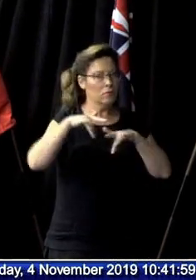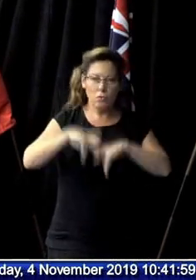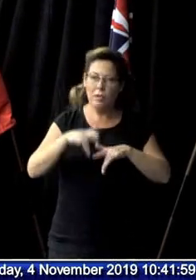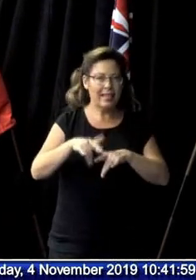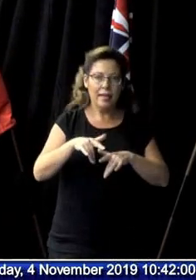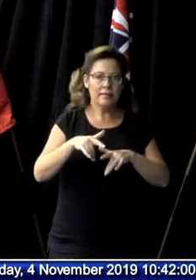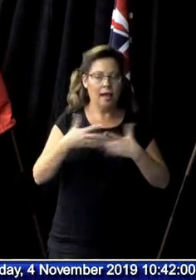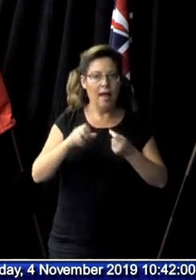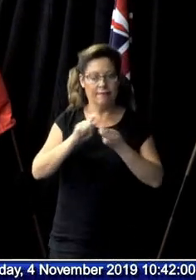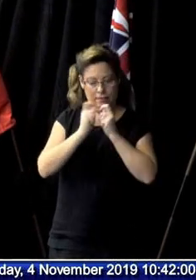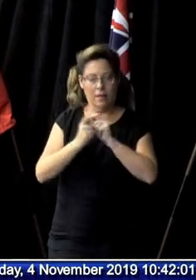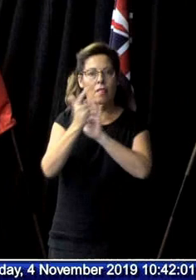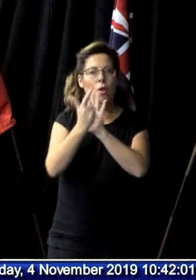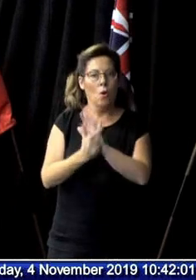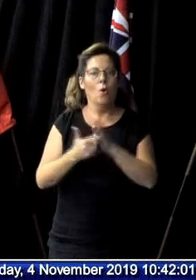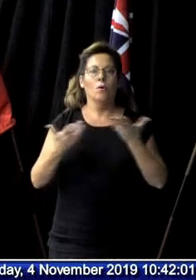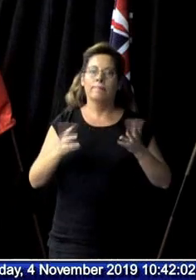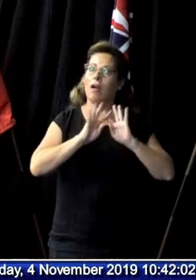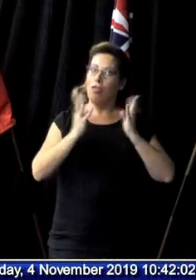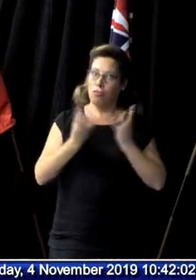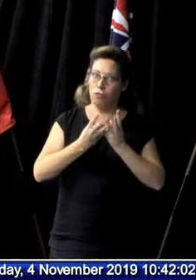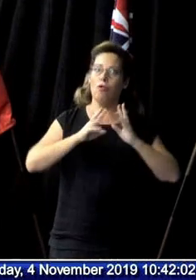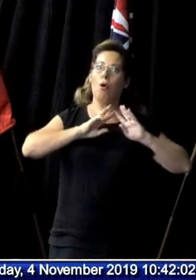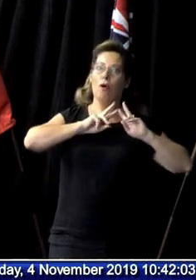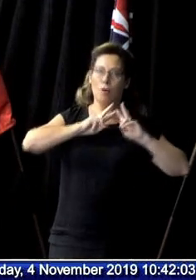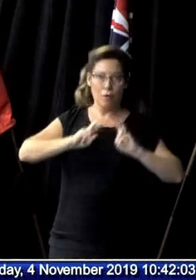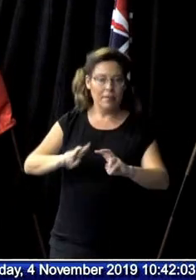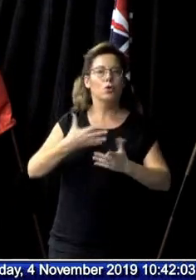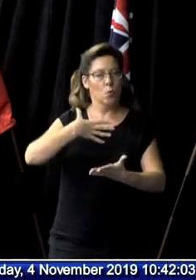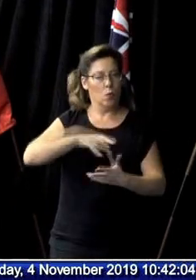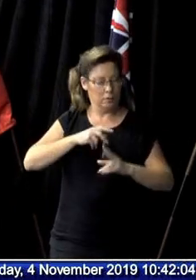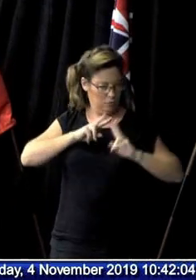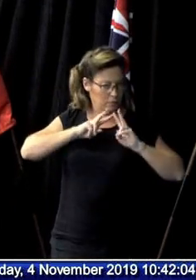Article 24 imposes certain duties on Australia as a State party that are to be